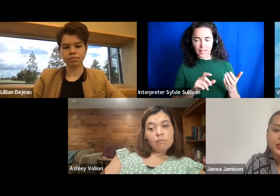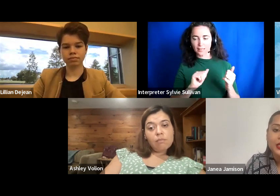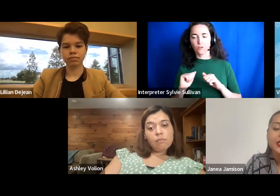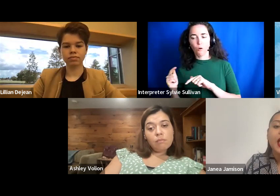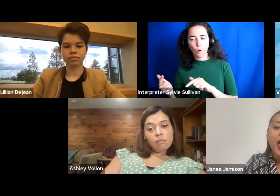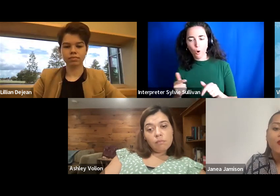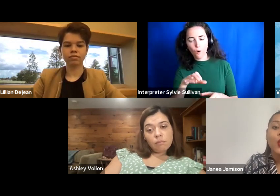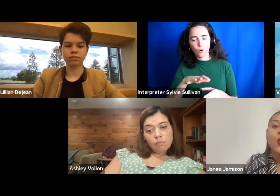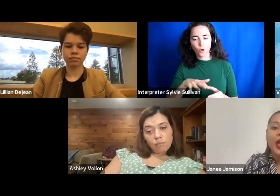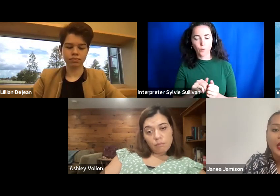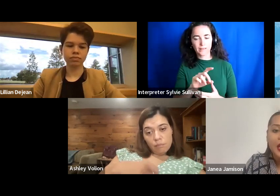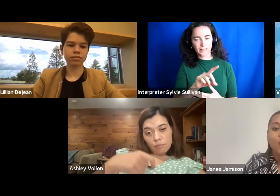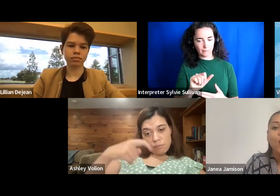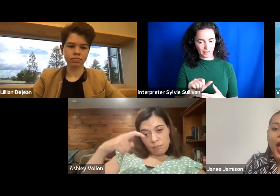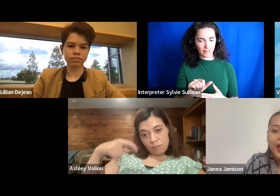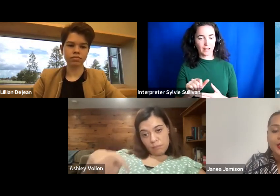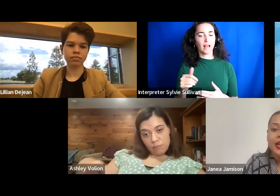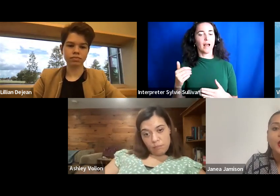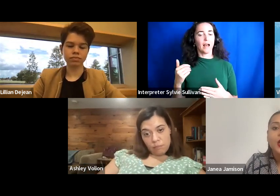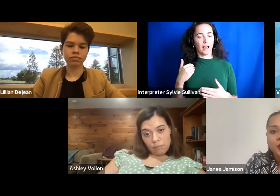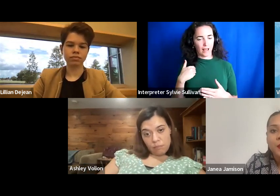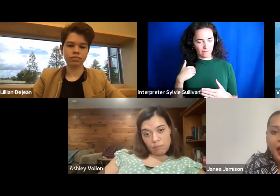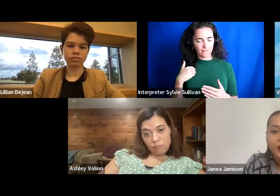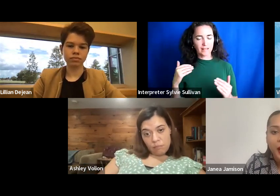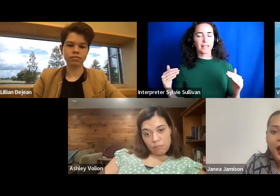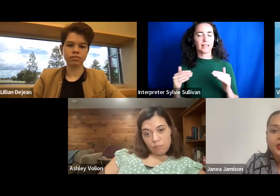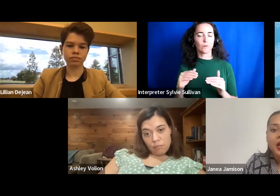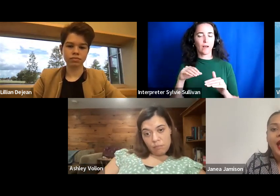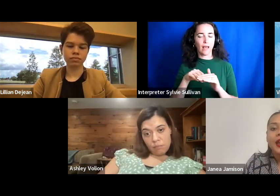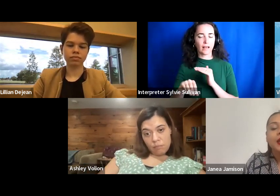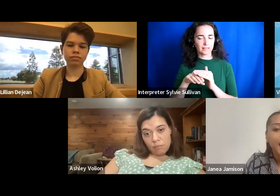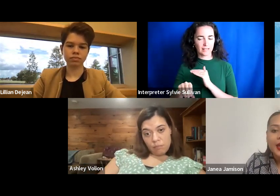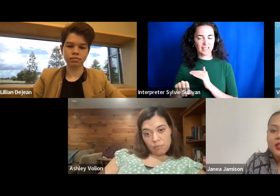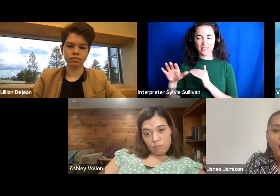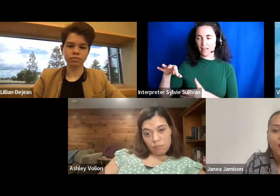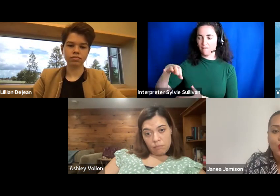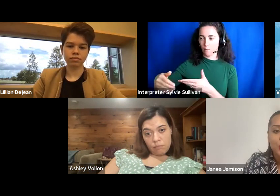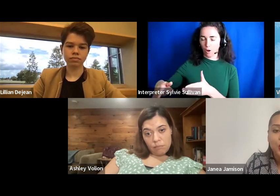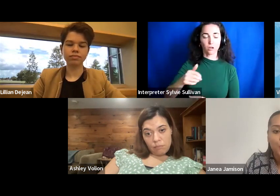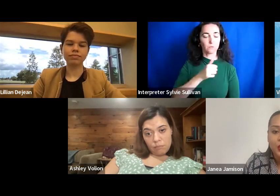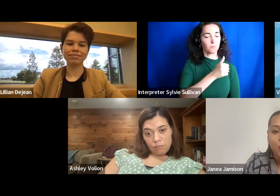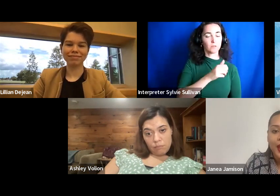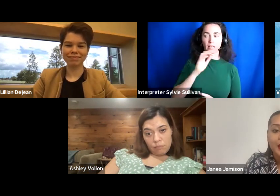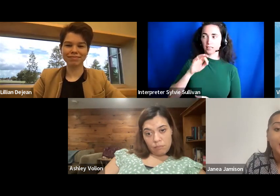have full and equal access to the ballot box, and can cast a vote securely right.